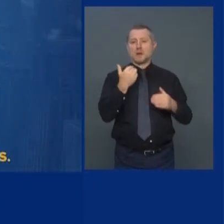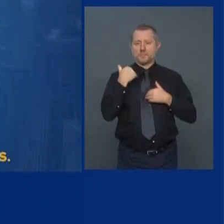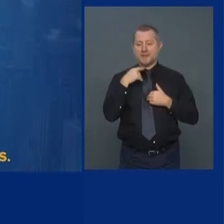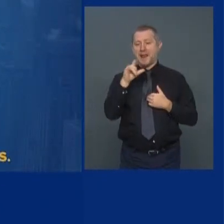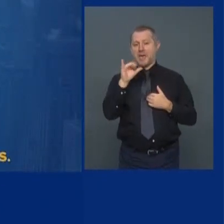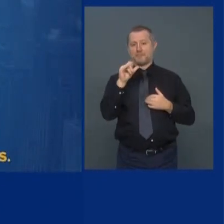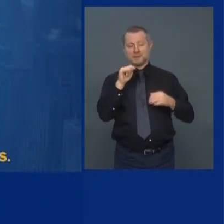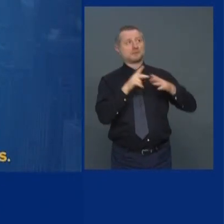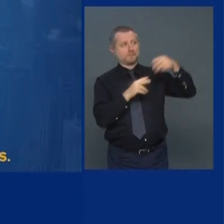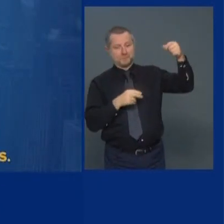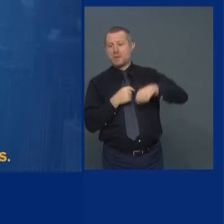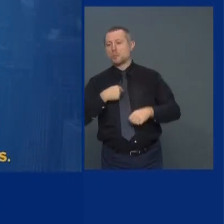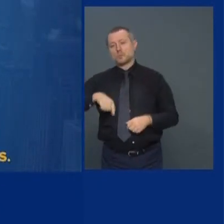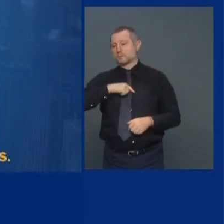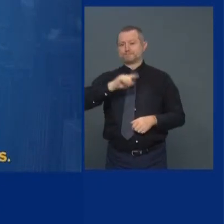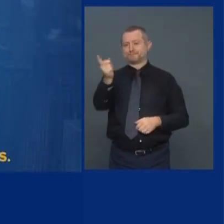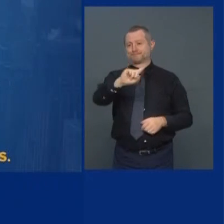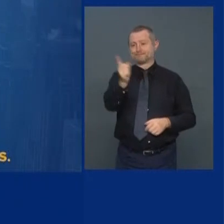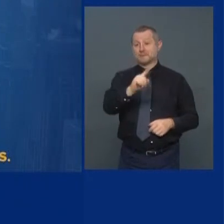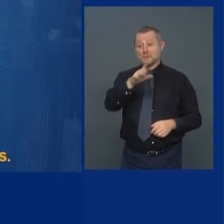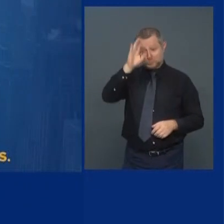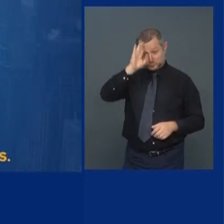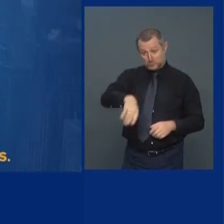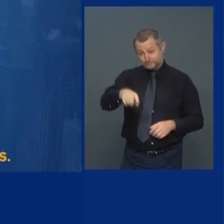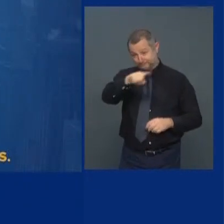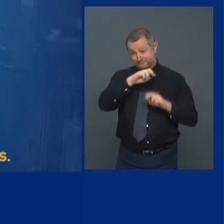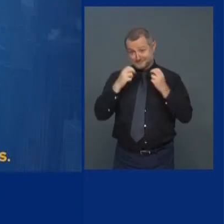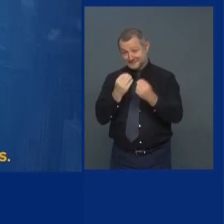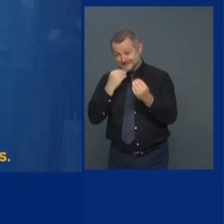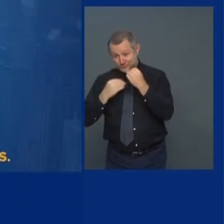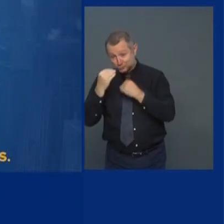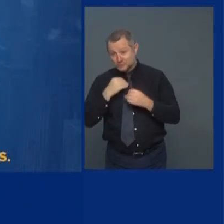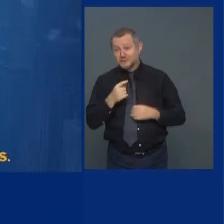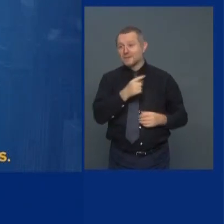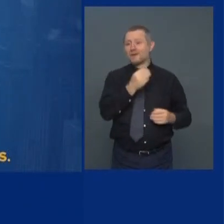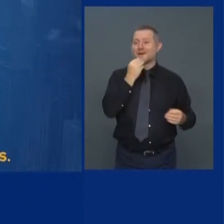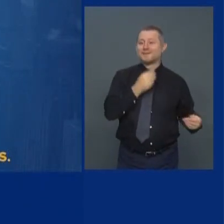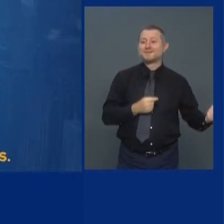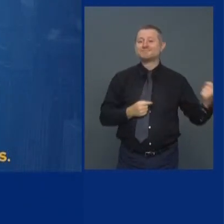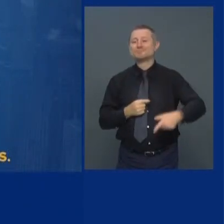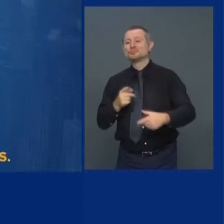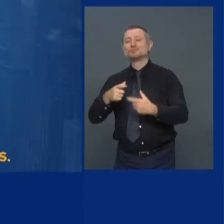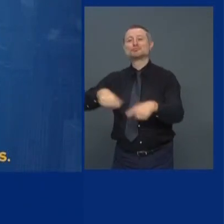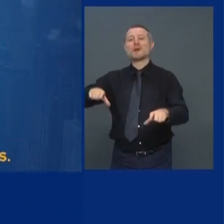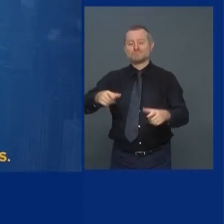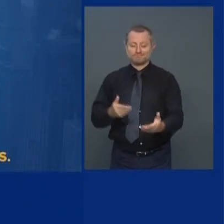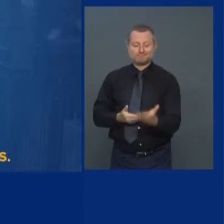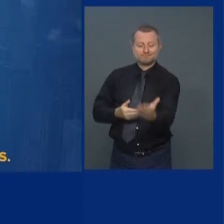THE FEDERAL GOVERNMENT IS LIABLE. THEM. NOT US.